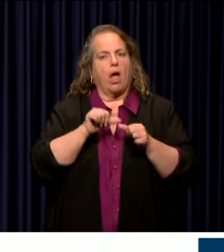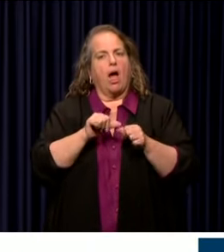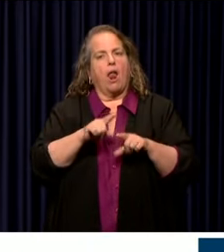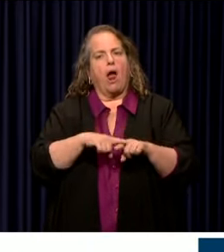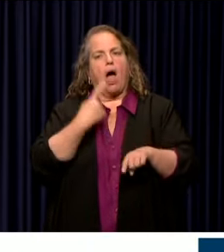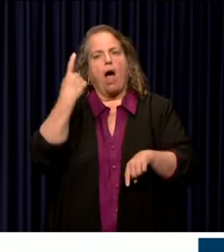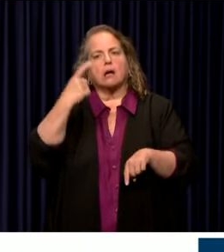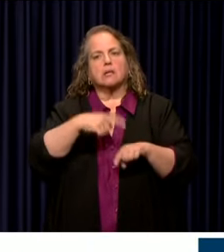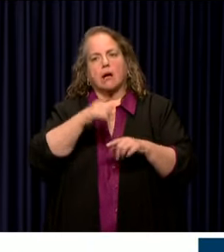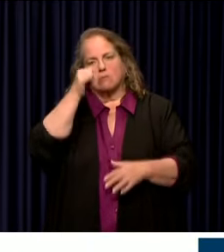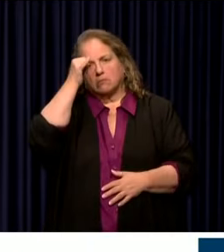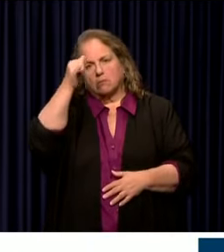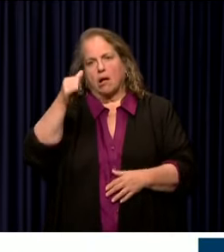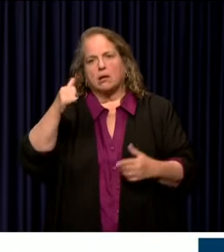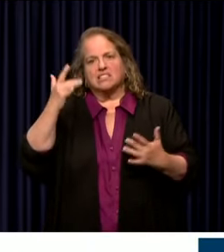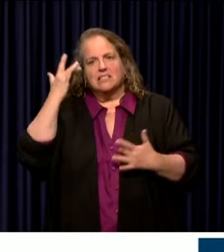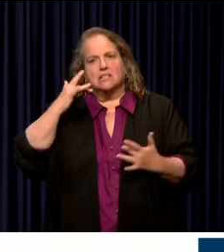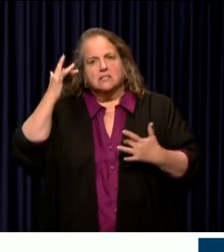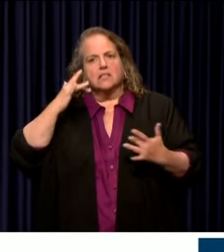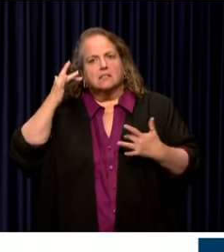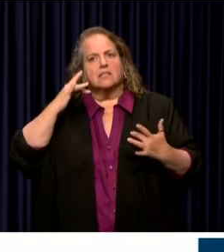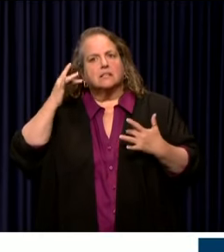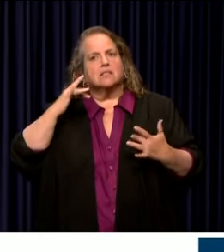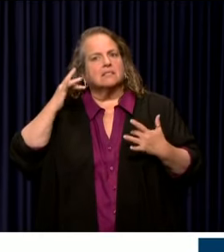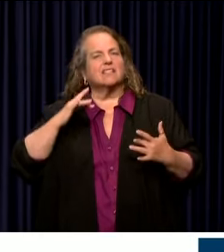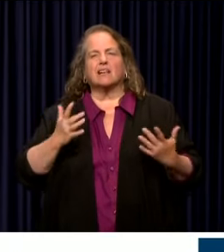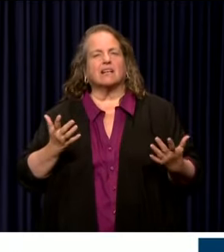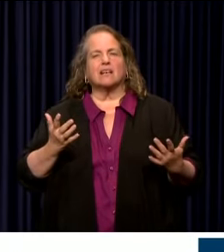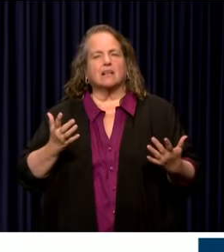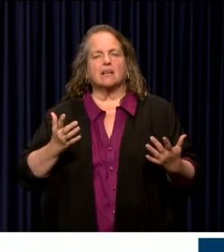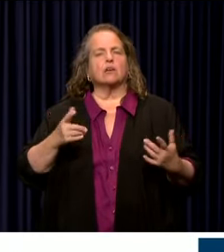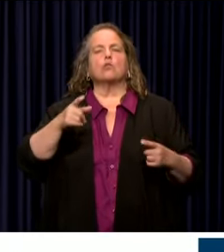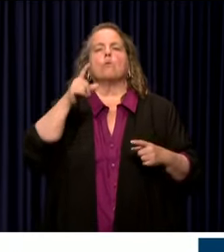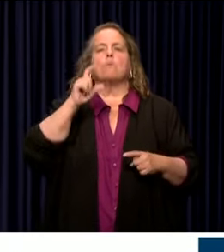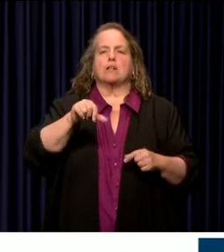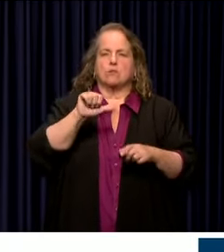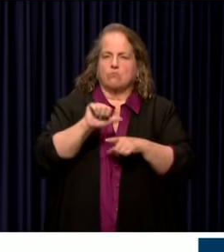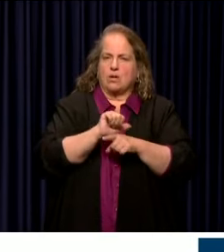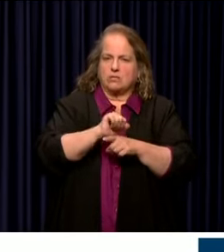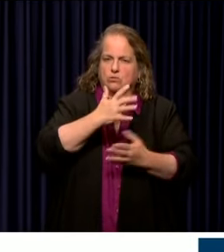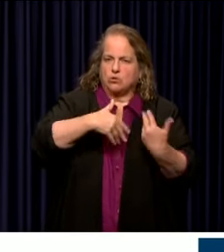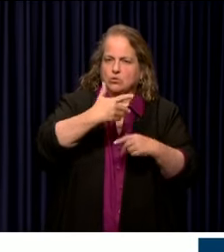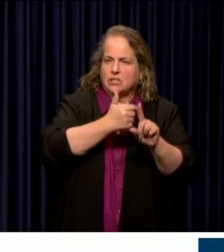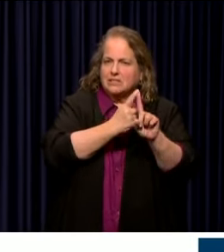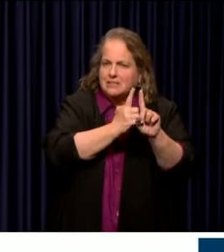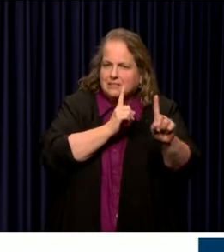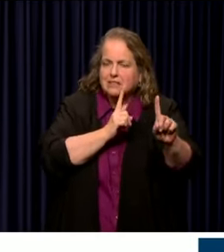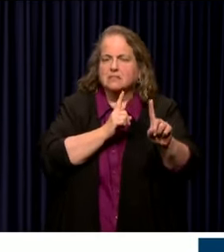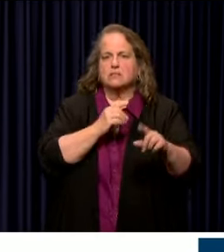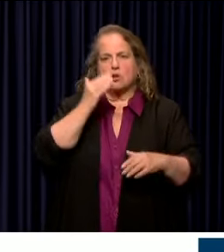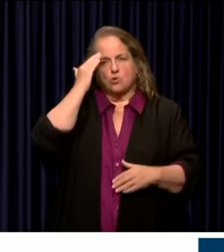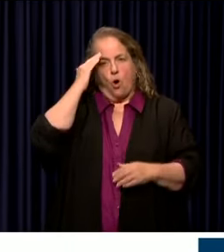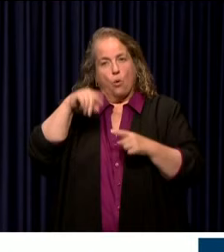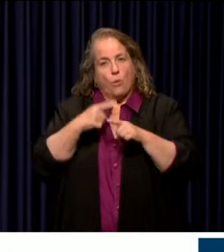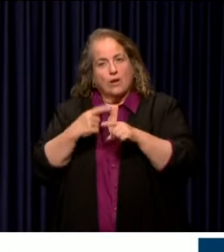CORONAVIRUS IN THEIR STATE, WE CANNOT TRAVEL AND MAKE OTHER